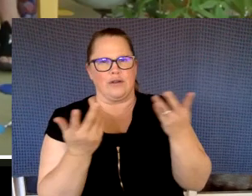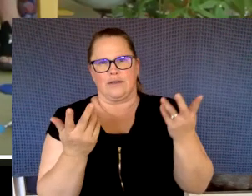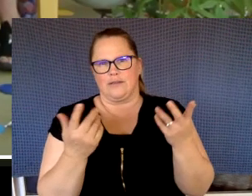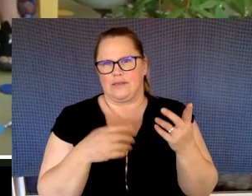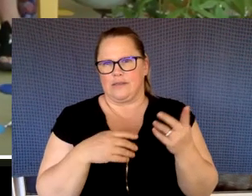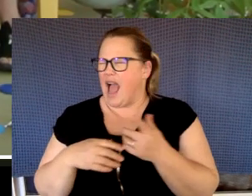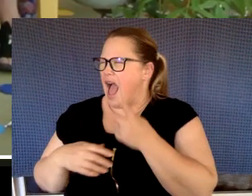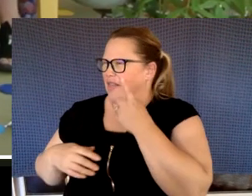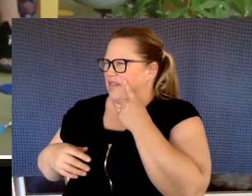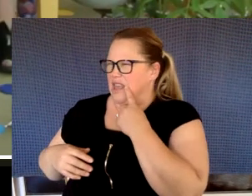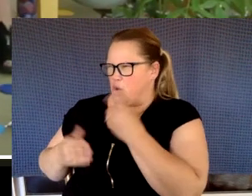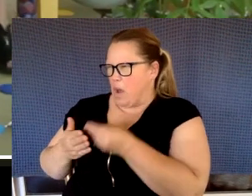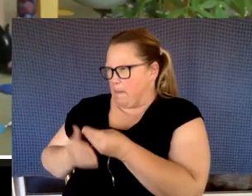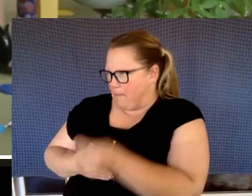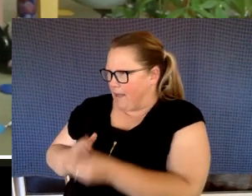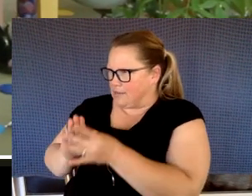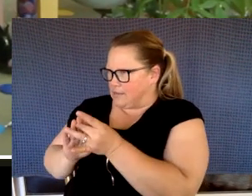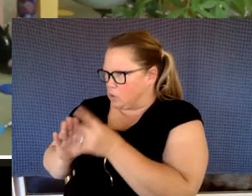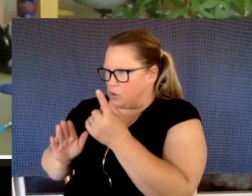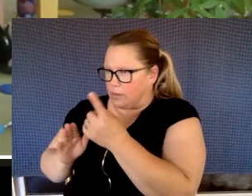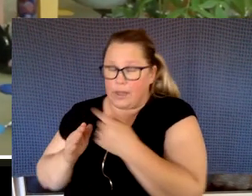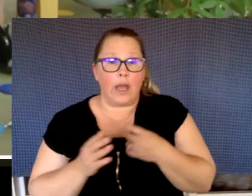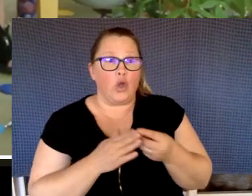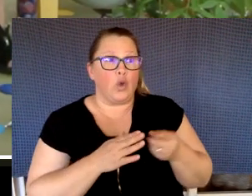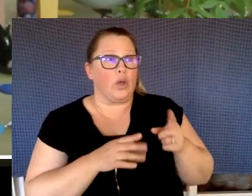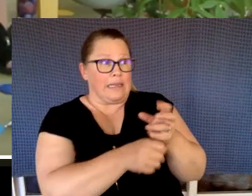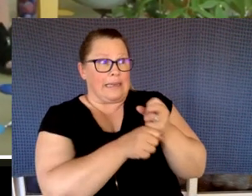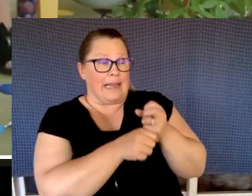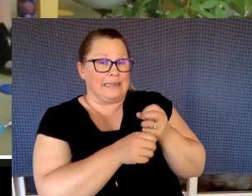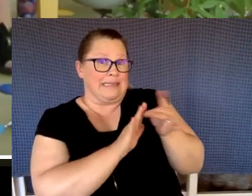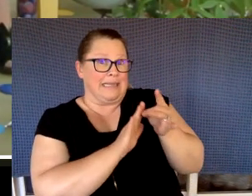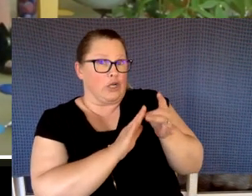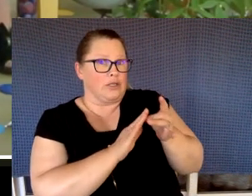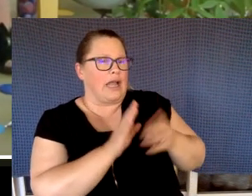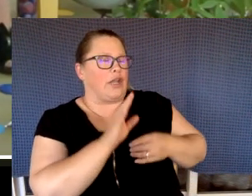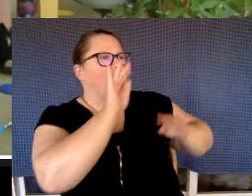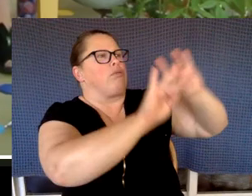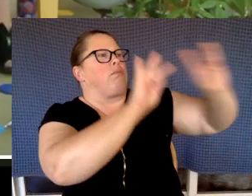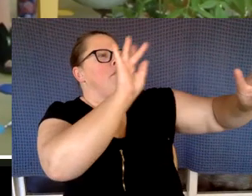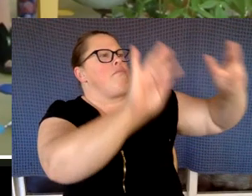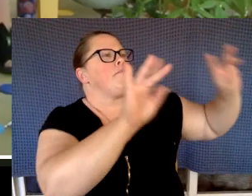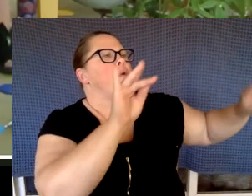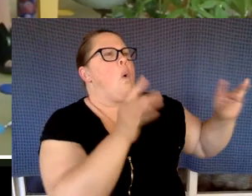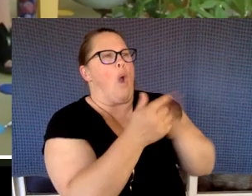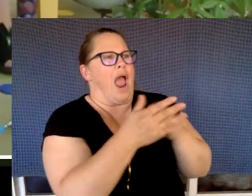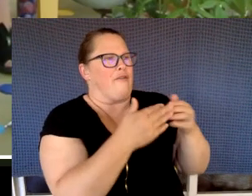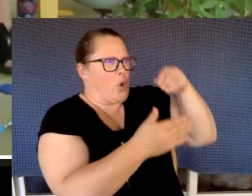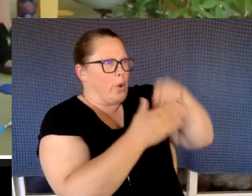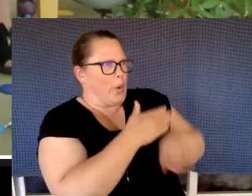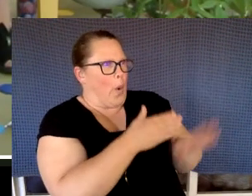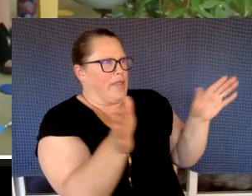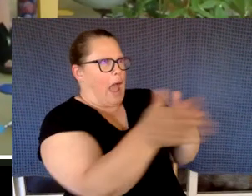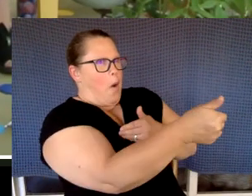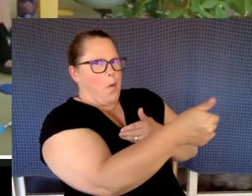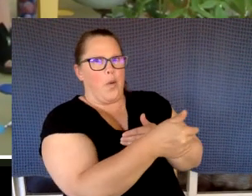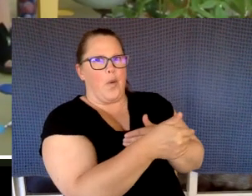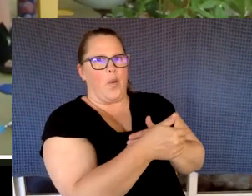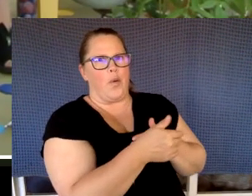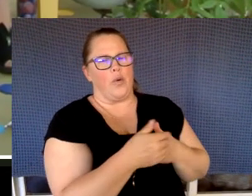Exactly I think five. I think so. I have stickers and you could put your sticker anywhere. You want and this is how after many people have come to see this piece